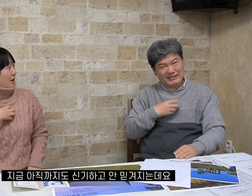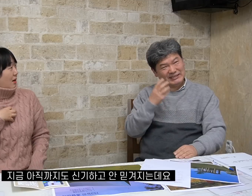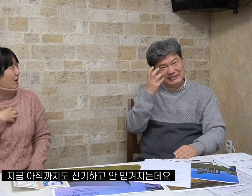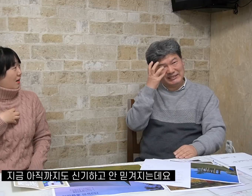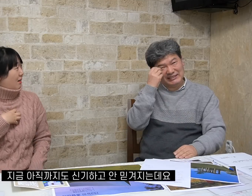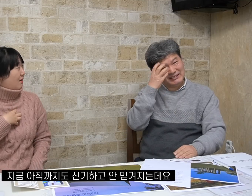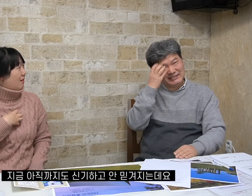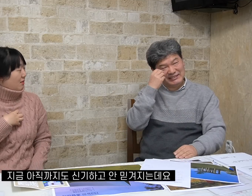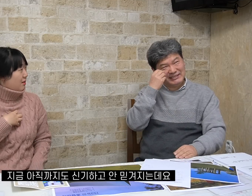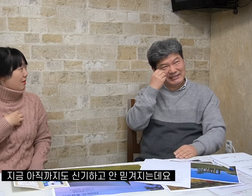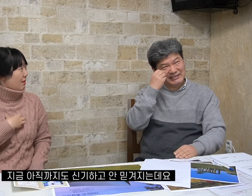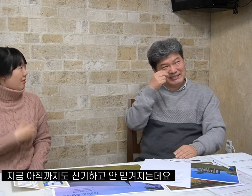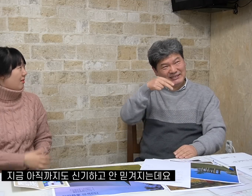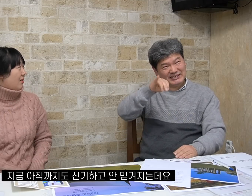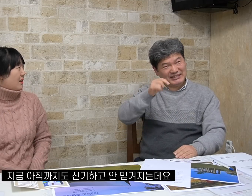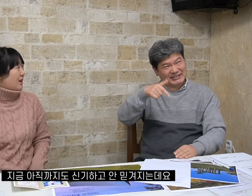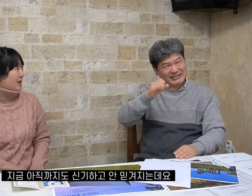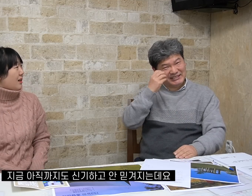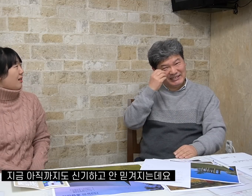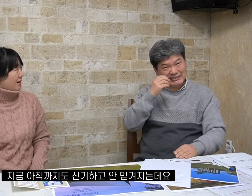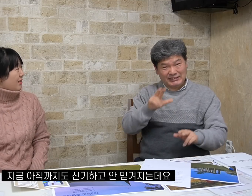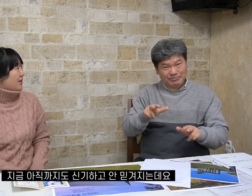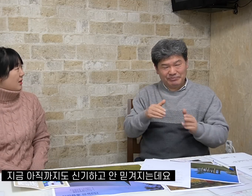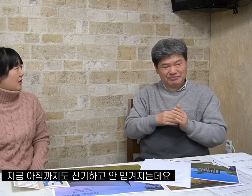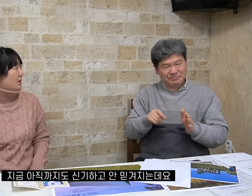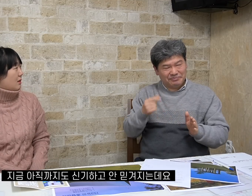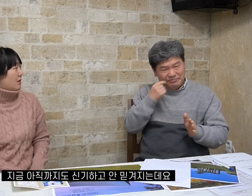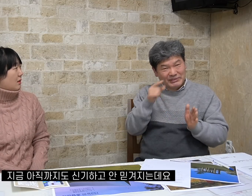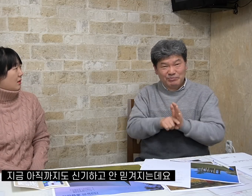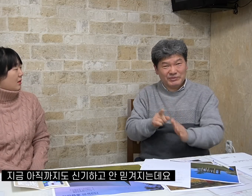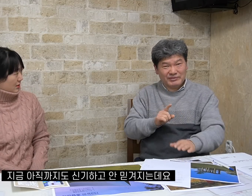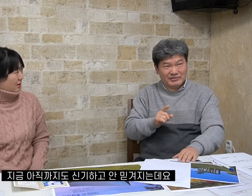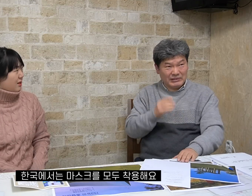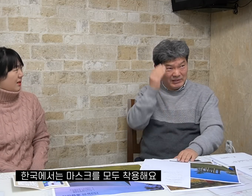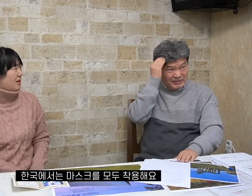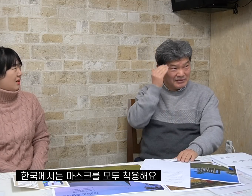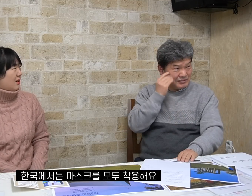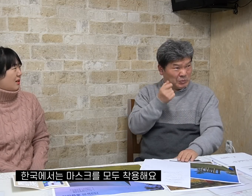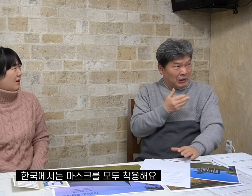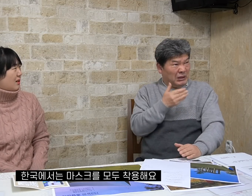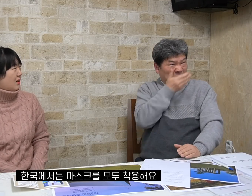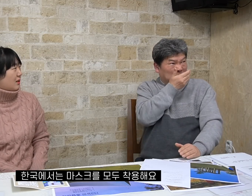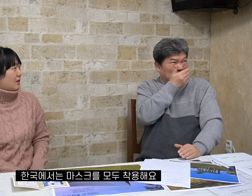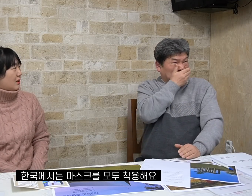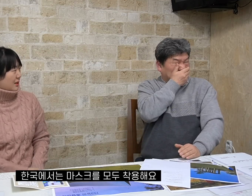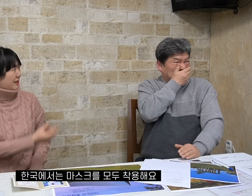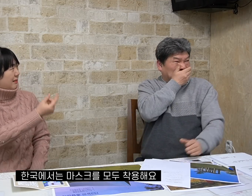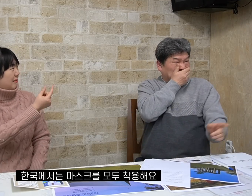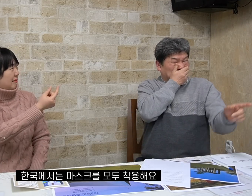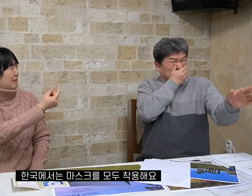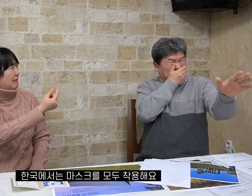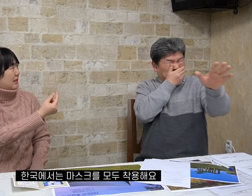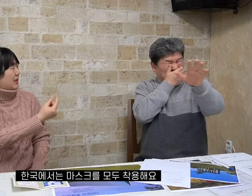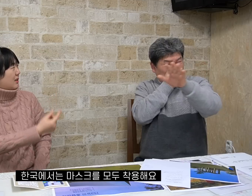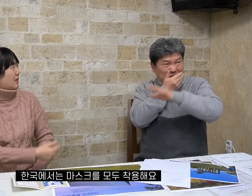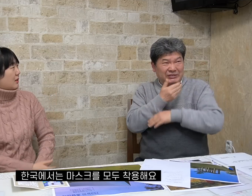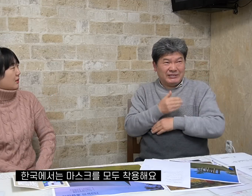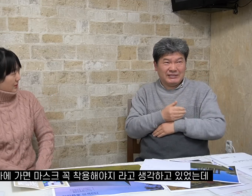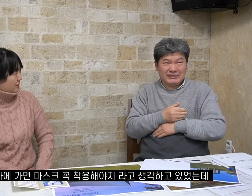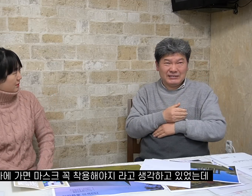It's still strange and unbelievable. In Korea, everyone wears a mask.